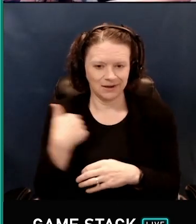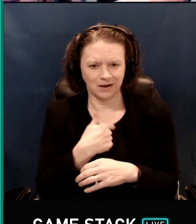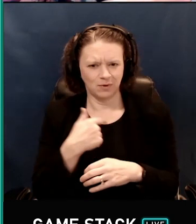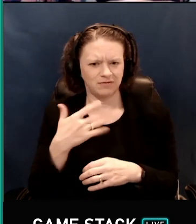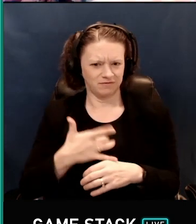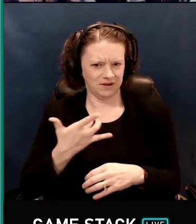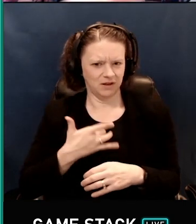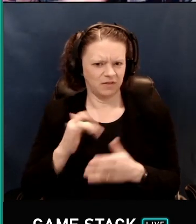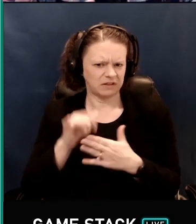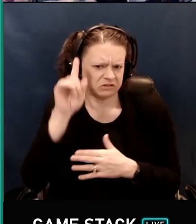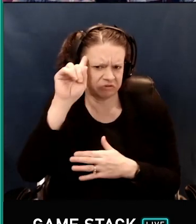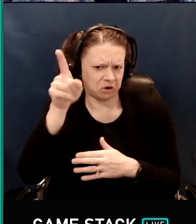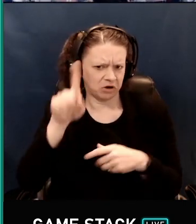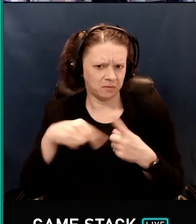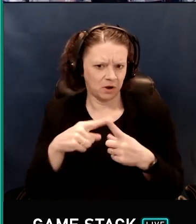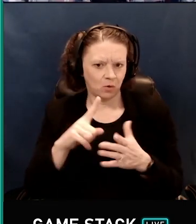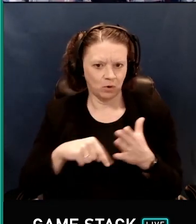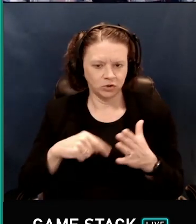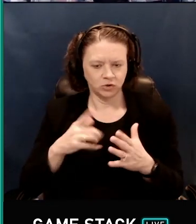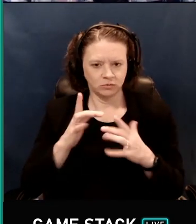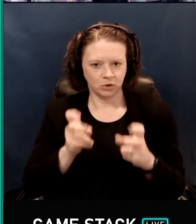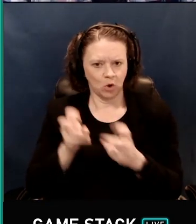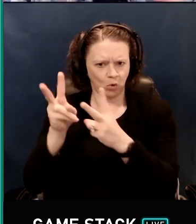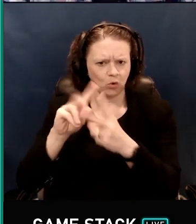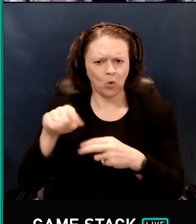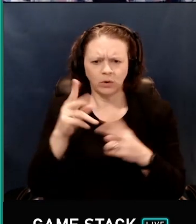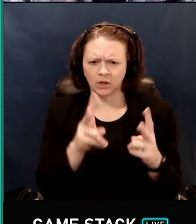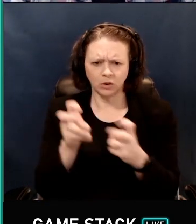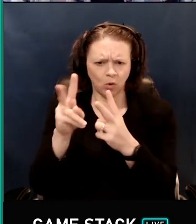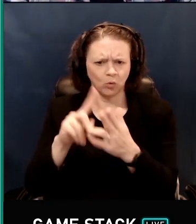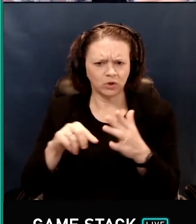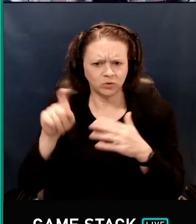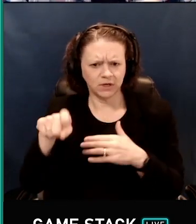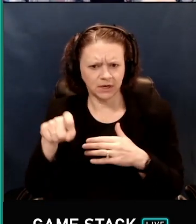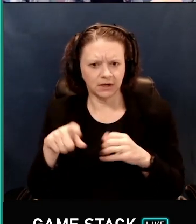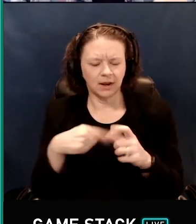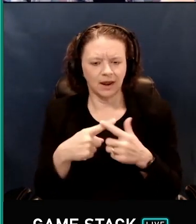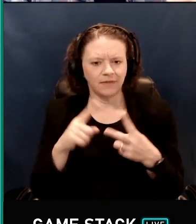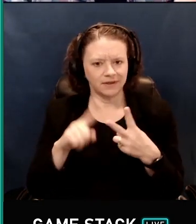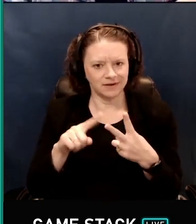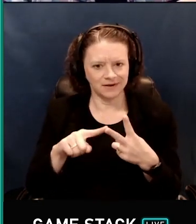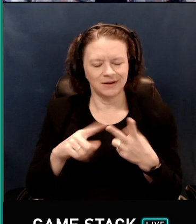load, only loading what you need. And maximizing Y, which is increasing the throughput.